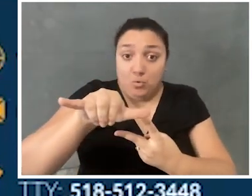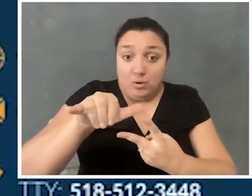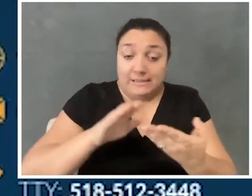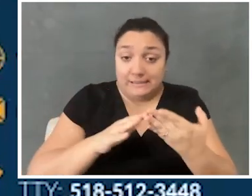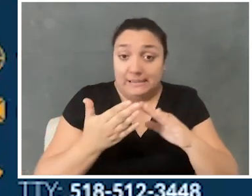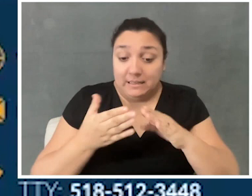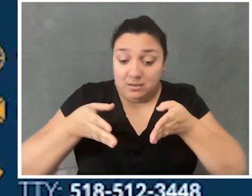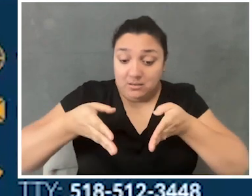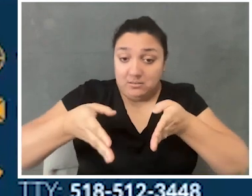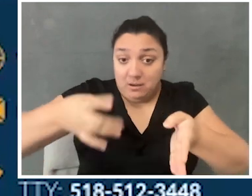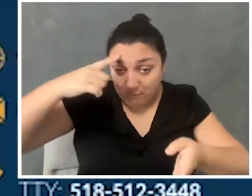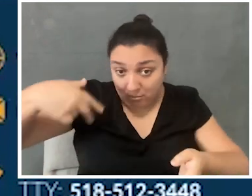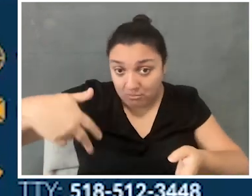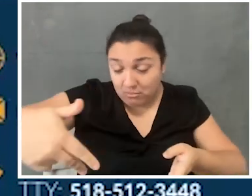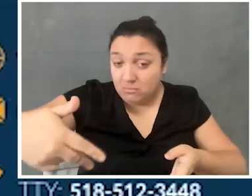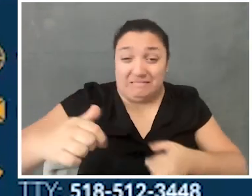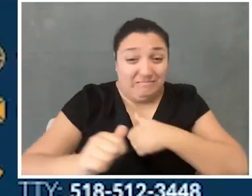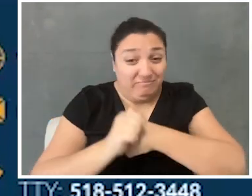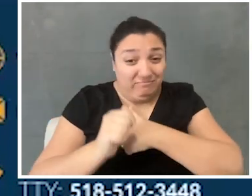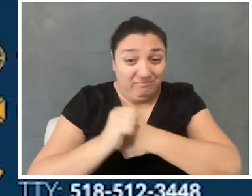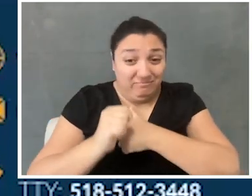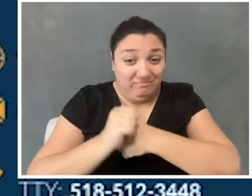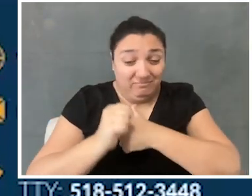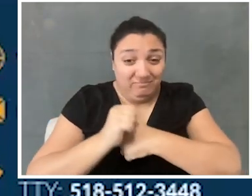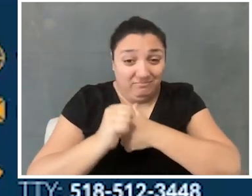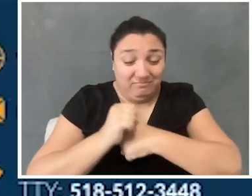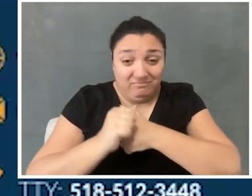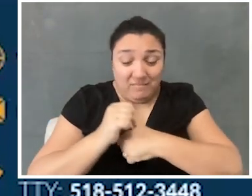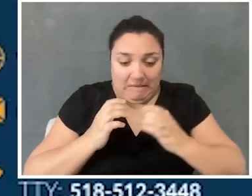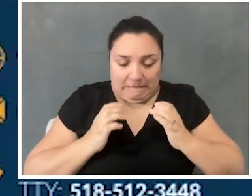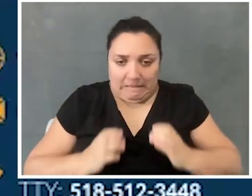that our clients had to negotiate and navigate around them.